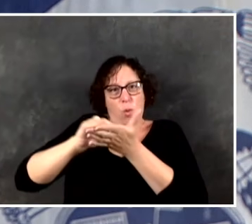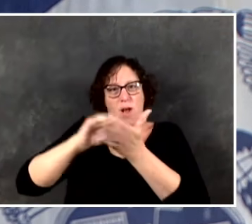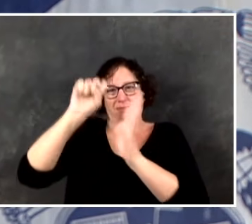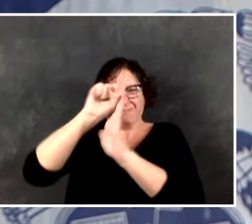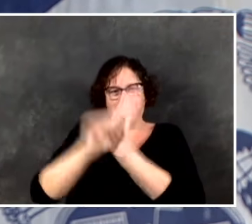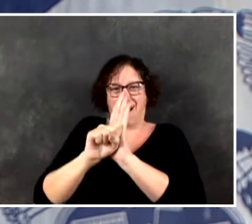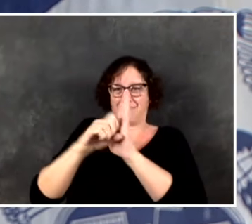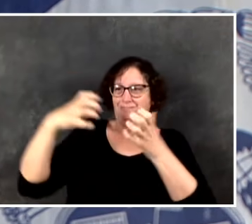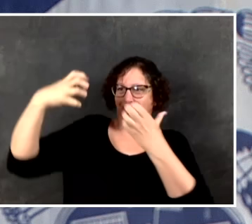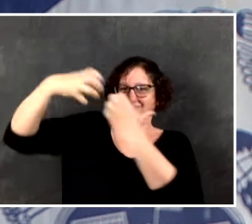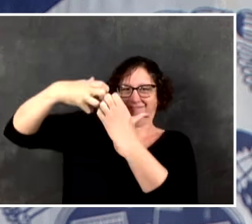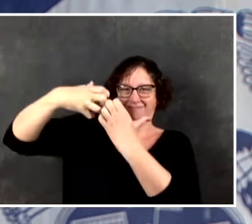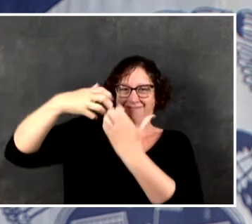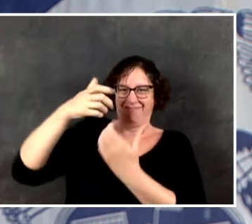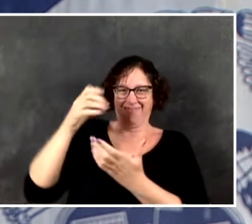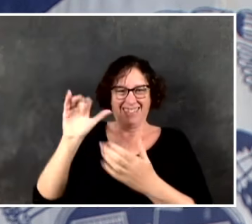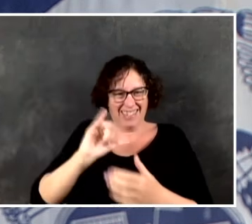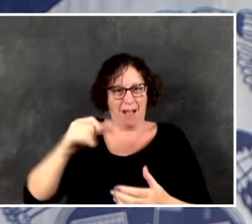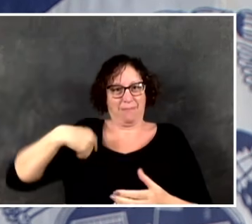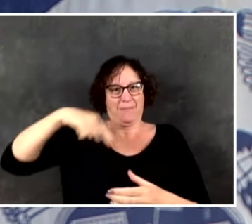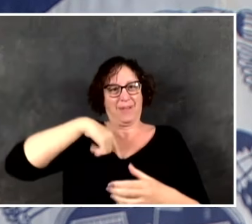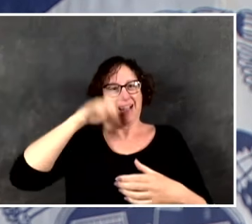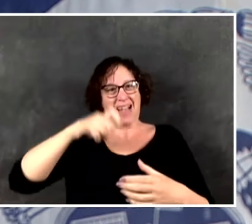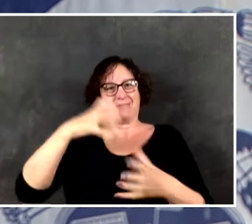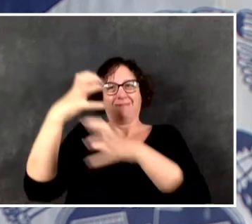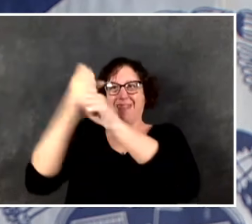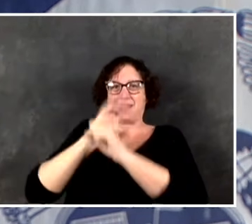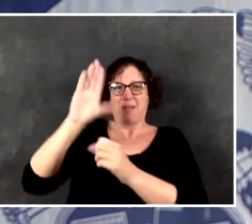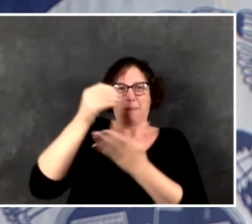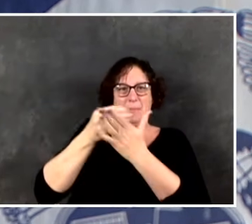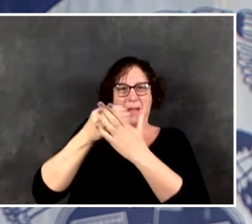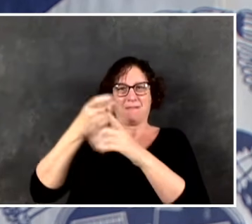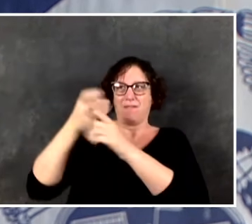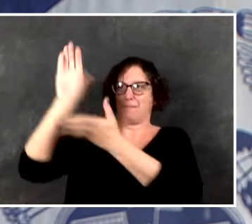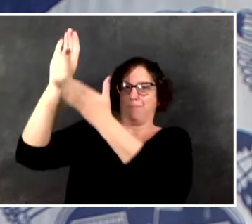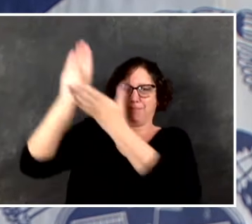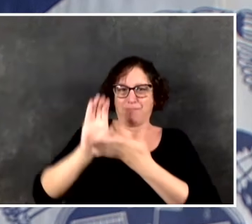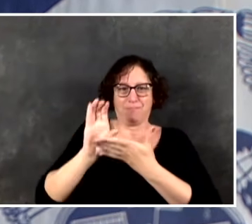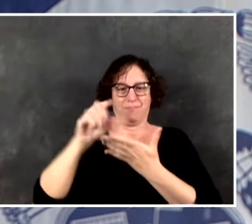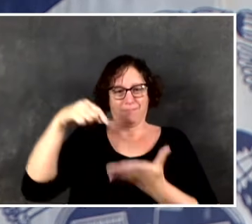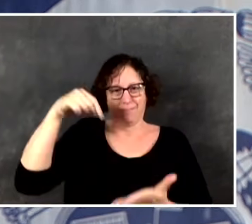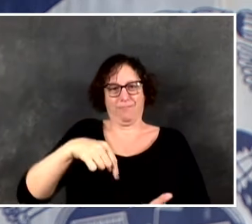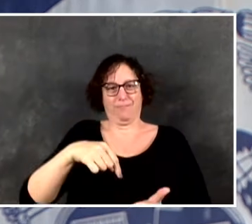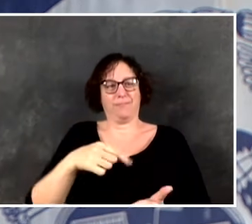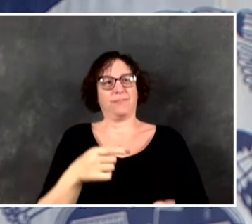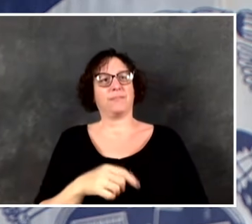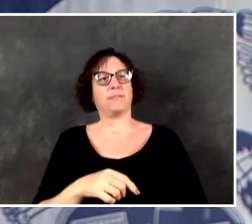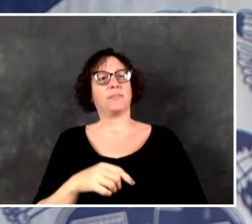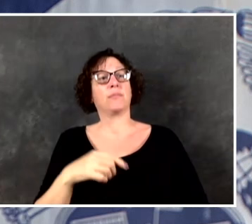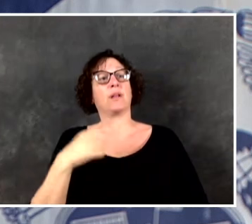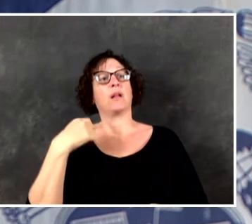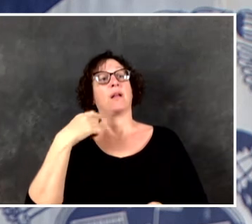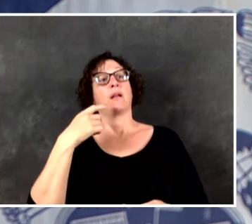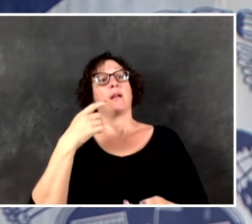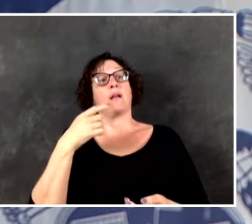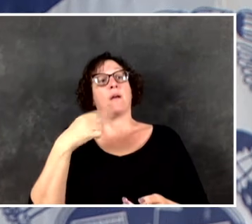CITCY ANNOT PROVIDE BASIC SERVIESC HETNWE WON'T NEED A RESTART OF THE ECONOMY IN NEW YORK CITY OR NEW RKYO STATE. SO WE HAVE TO